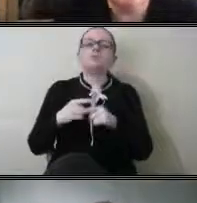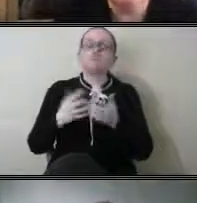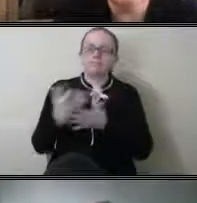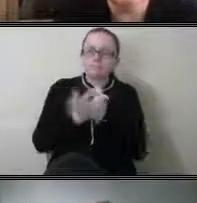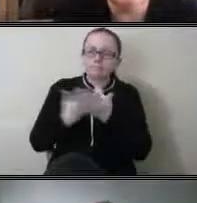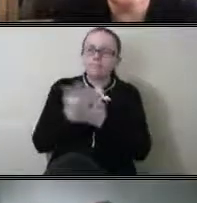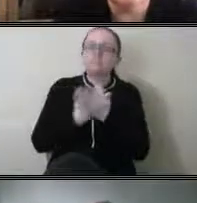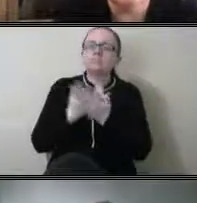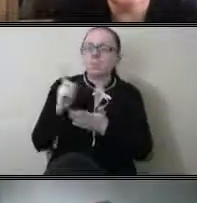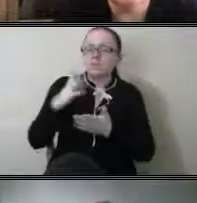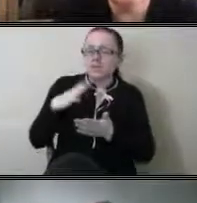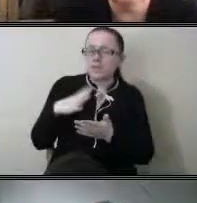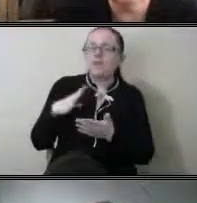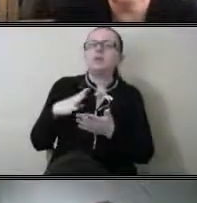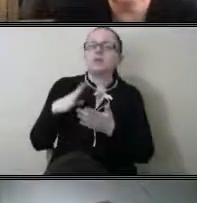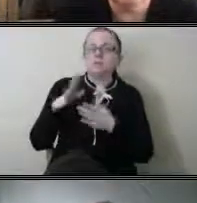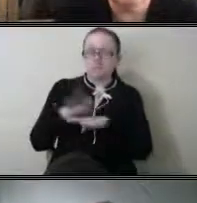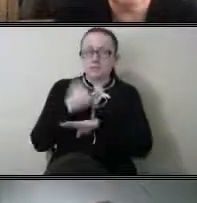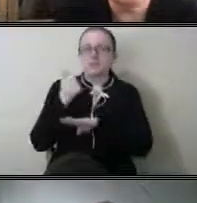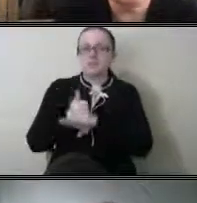because we were able to set dan up over over a period of a few weeks